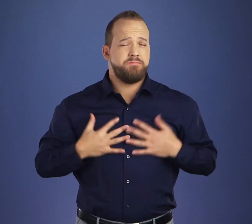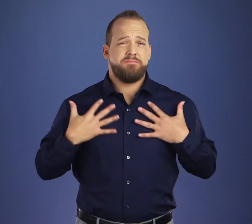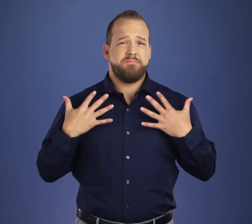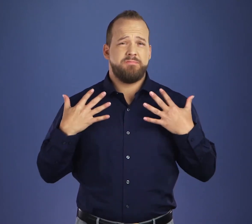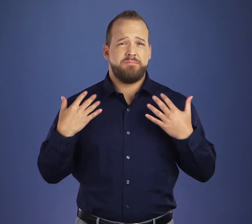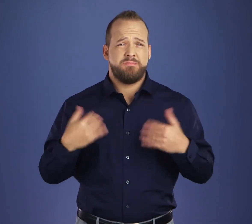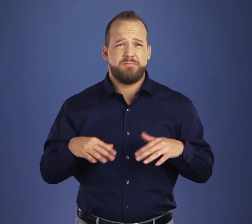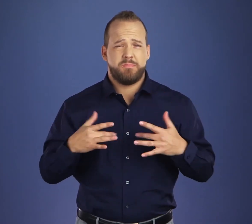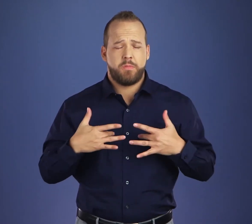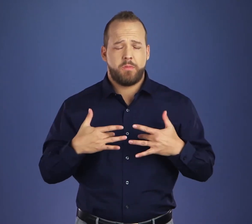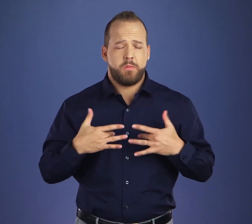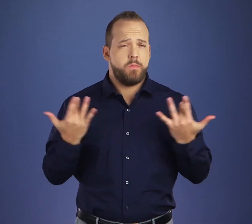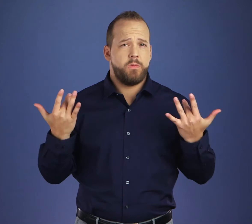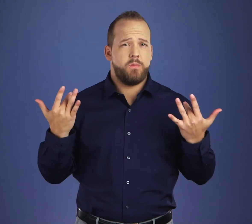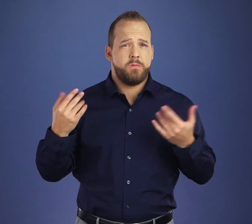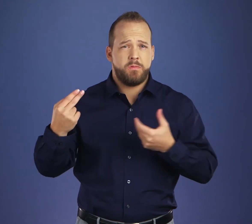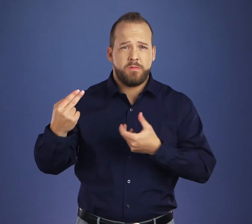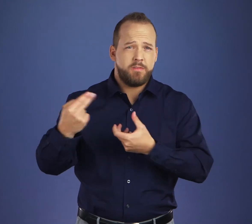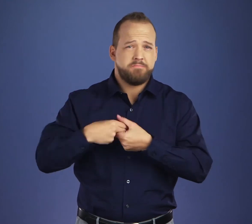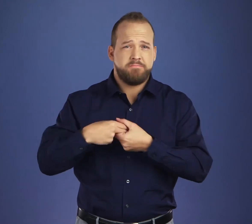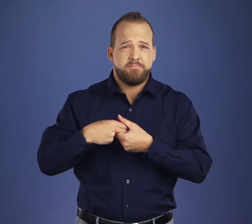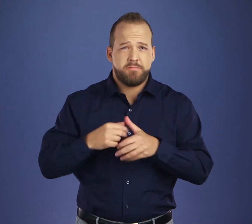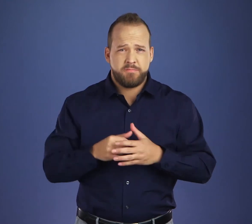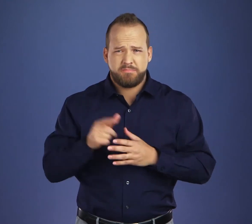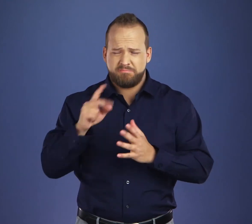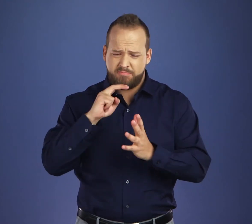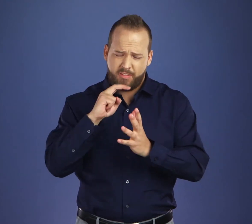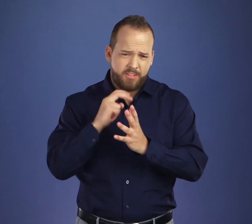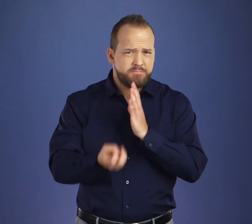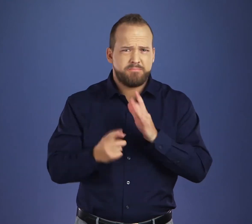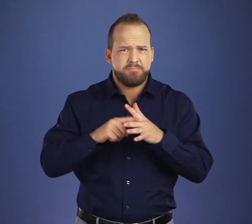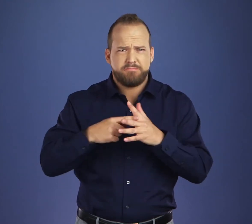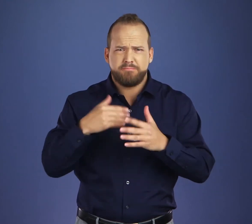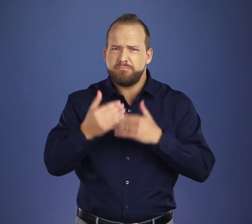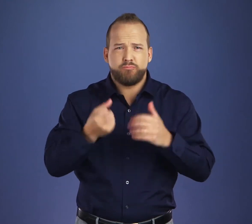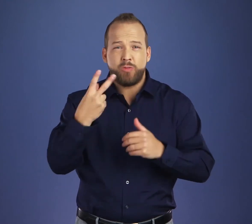Overjoyed, the newcomer plunged into Twelfth Step work.